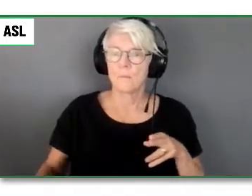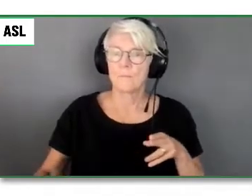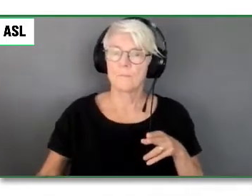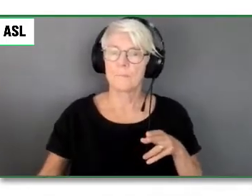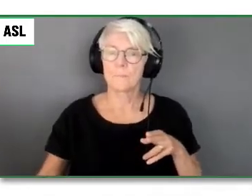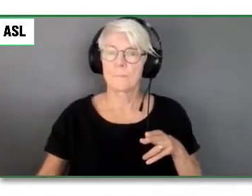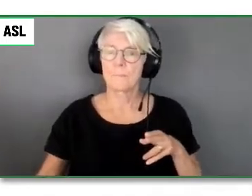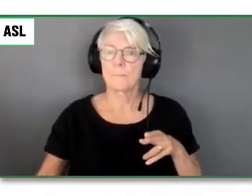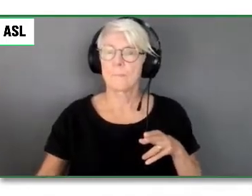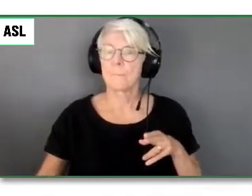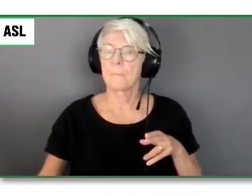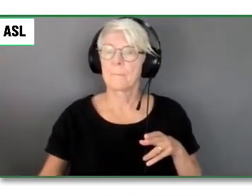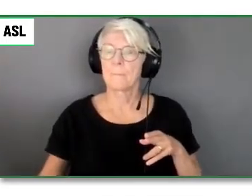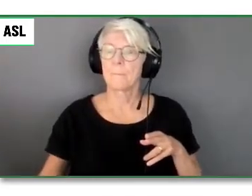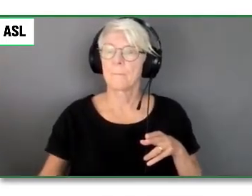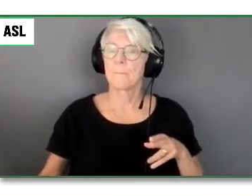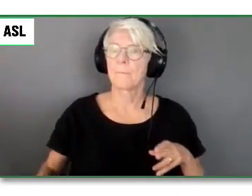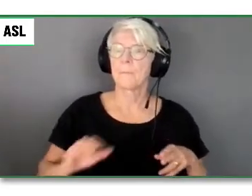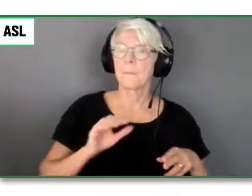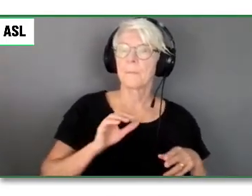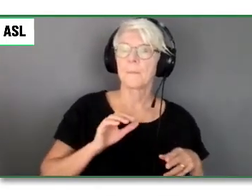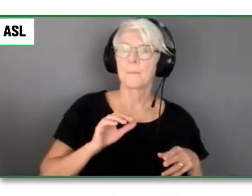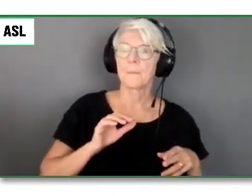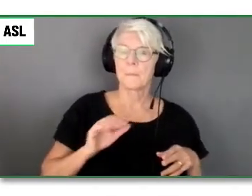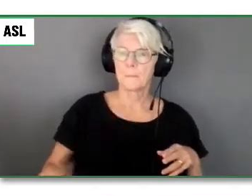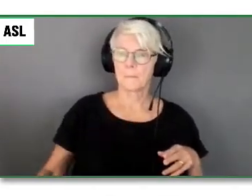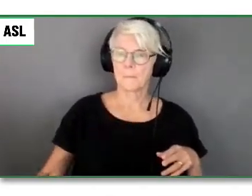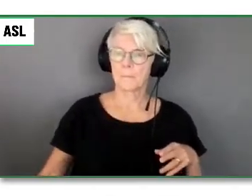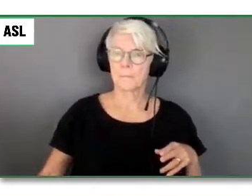and another friend pushing and balancing it behind me.